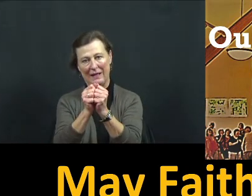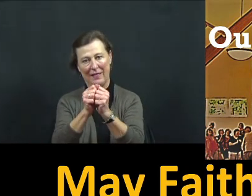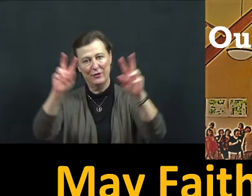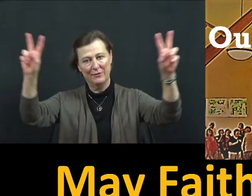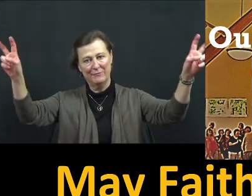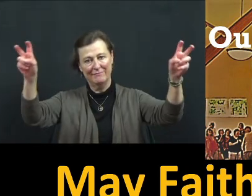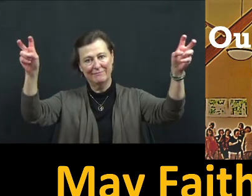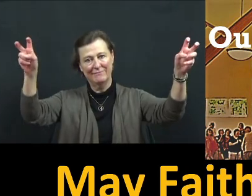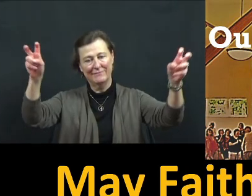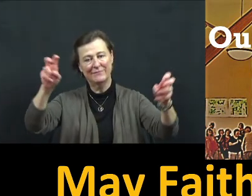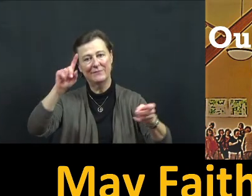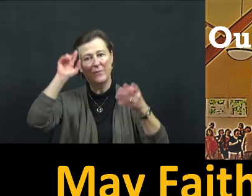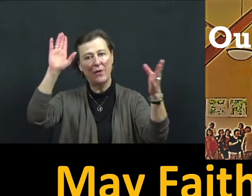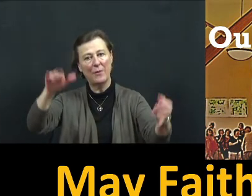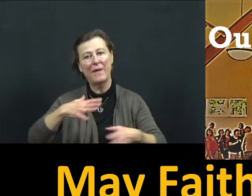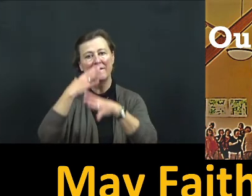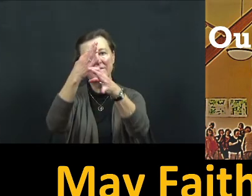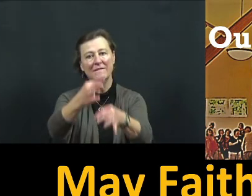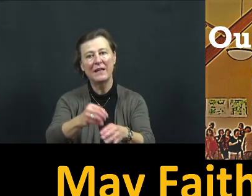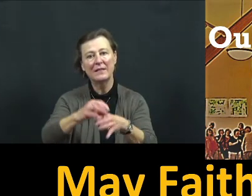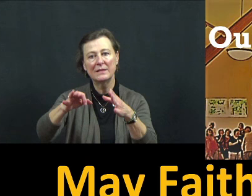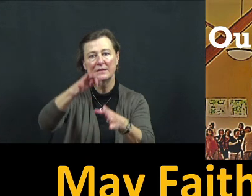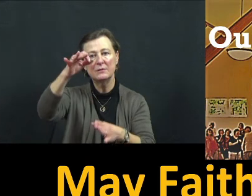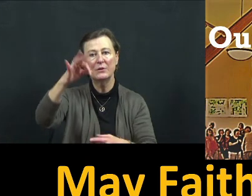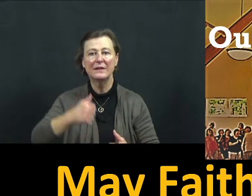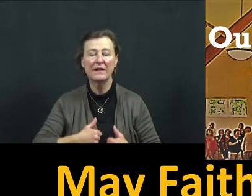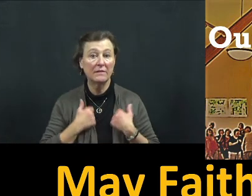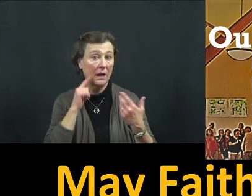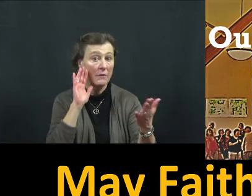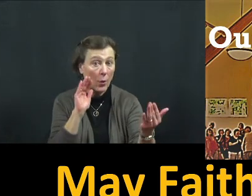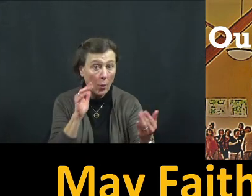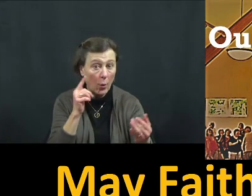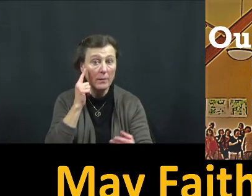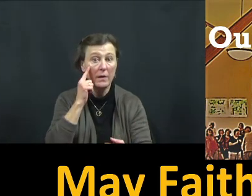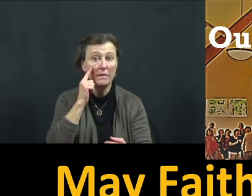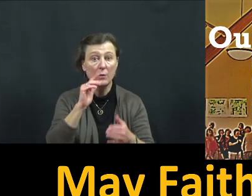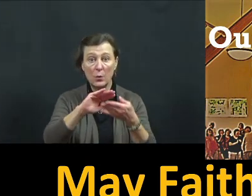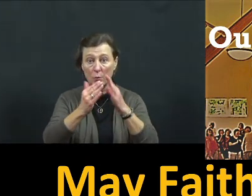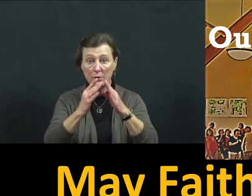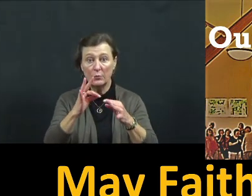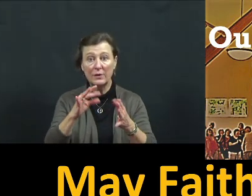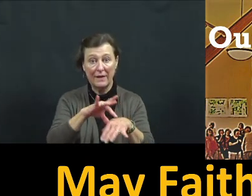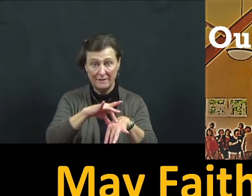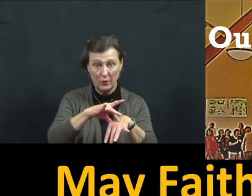May faith in the spirit of life, hope for the community of earth,